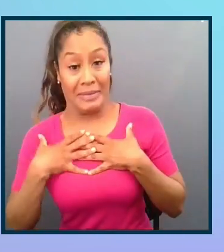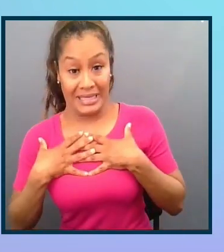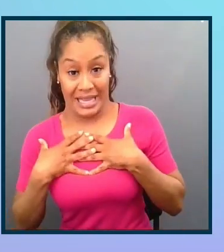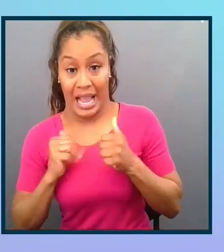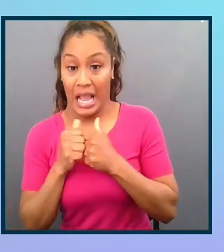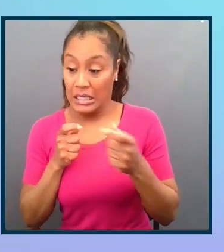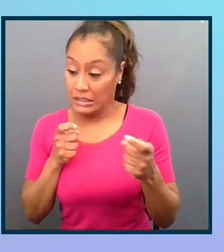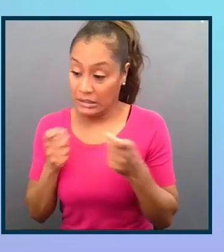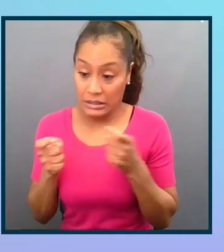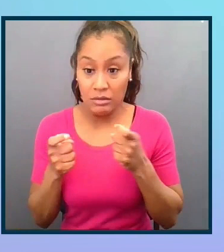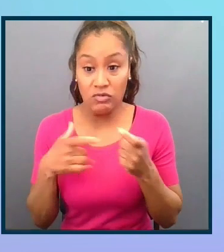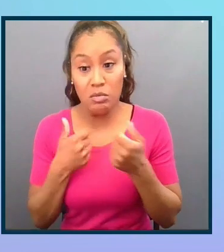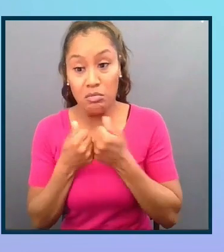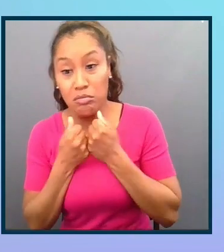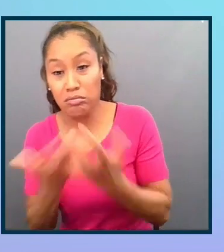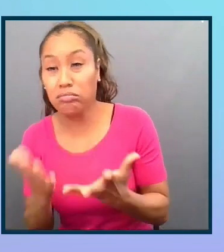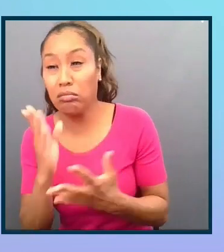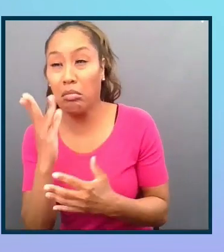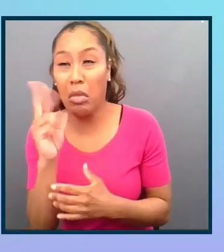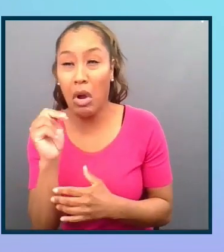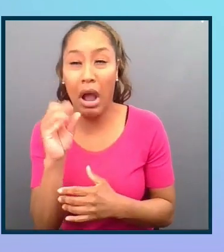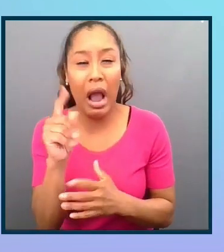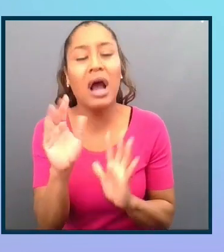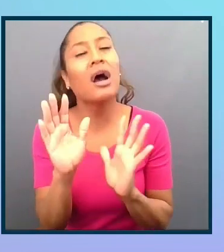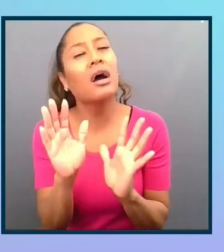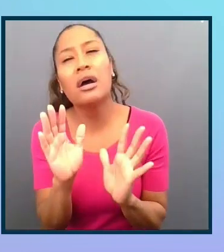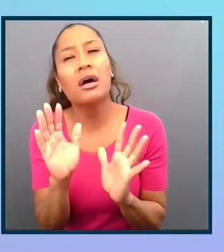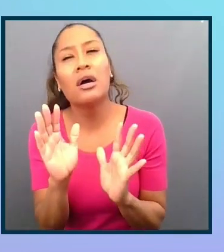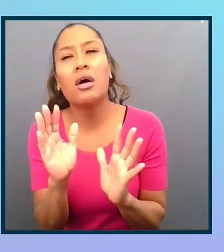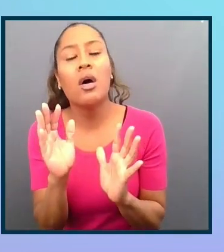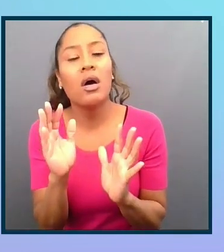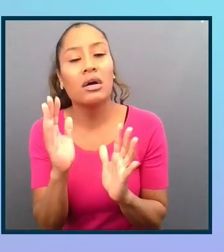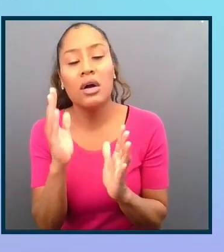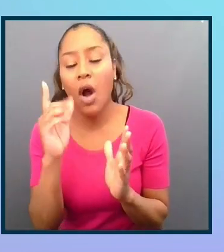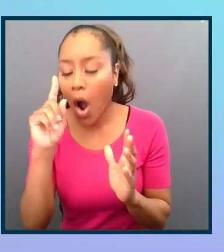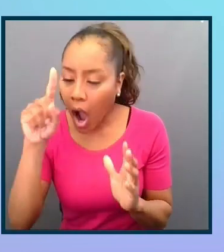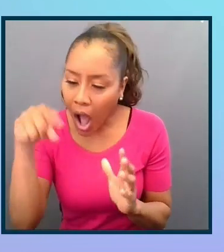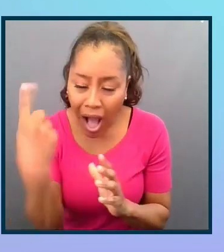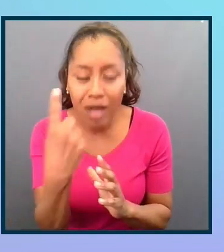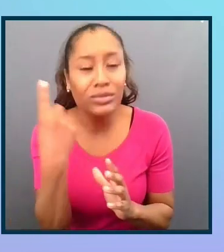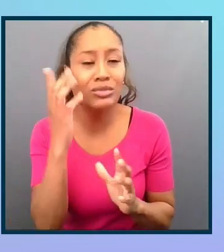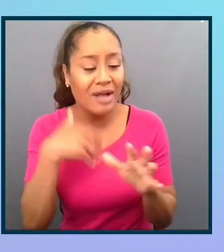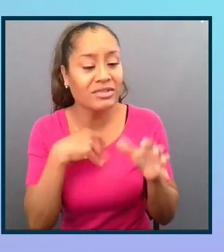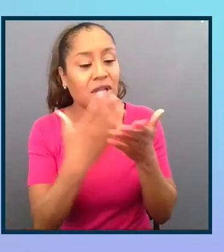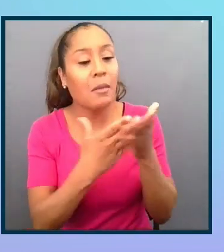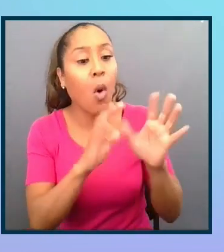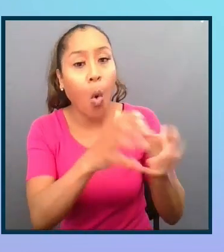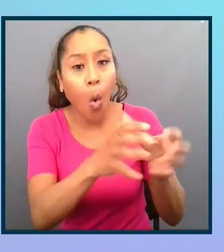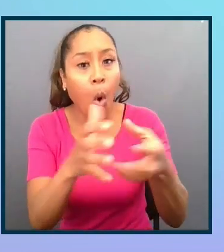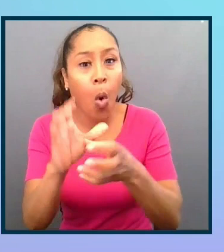One, again, there's going to always be orgs, especially now, that are gonna care about those skills.